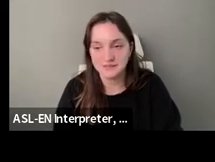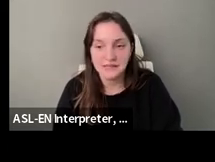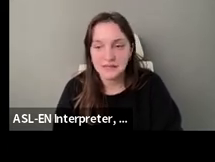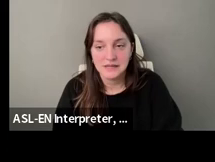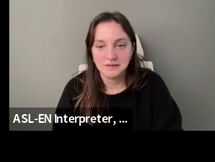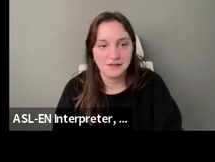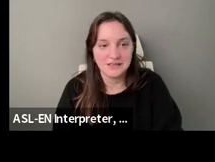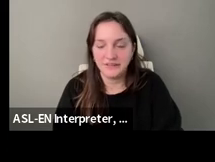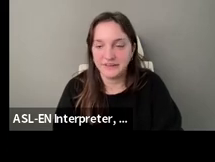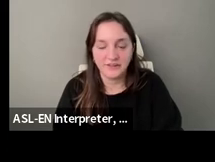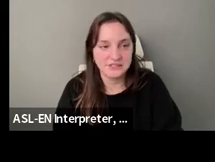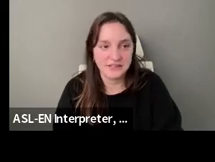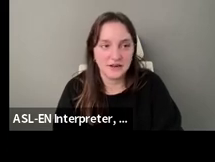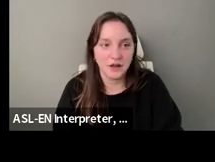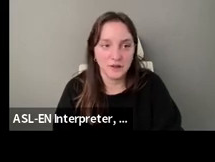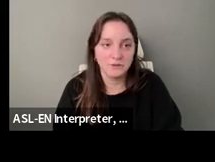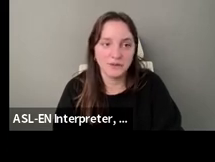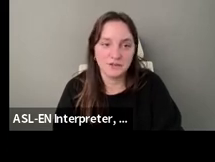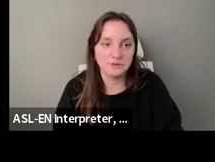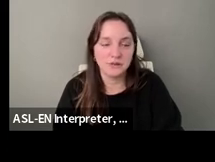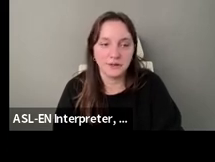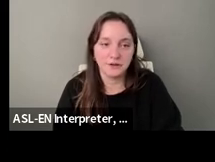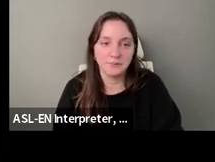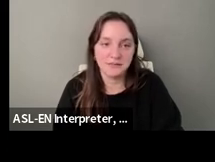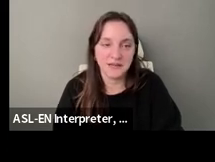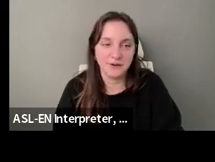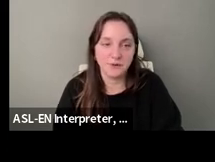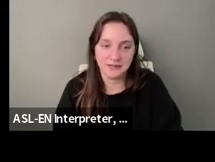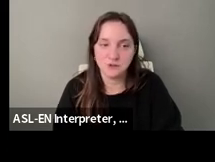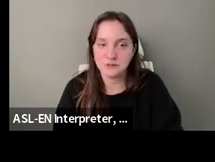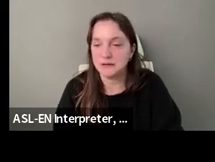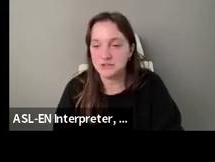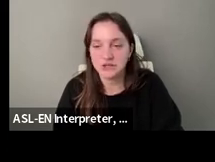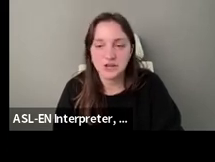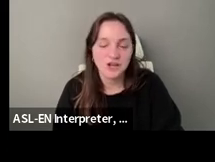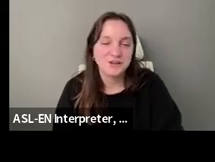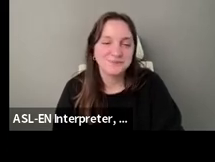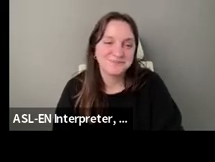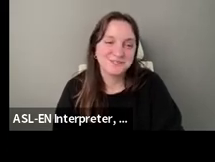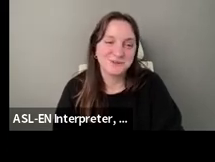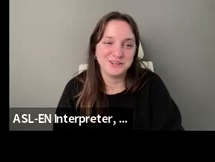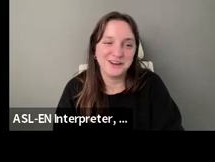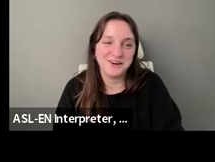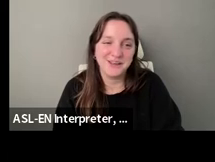As Helen Keller said, alone we can do so little, but together we can do so much. So DRA really looks forward